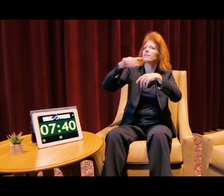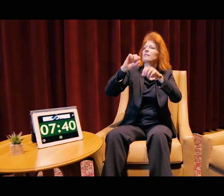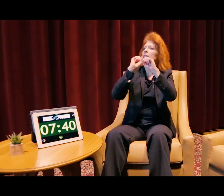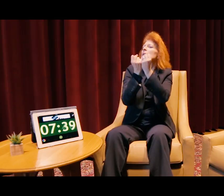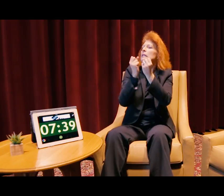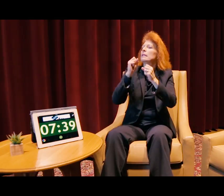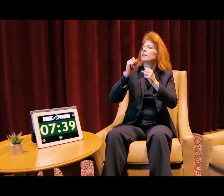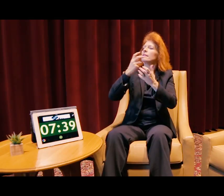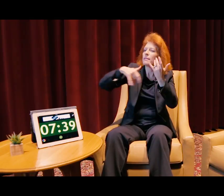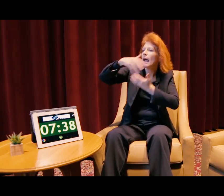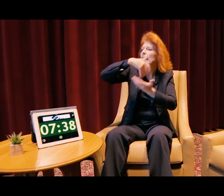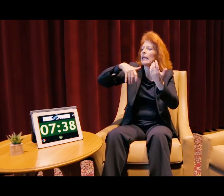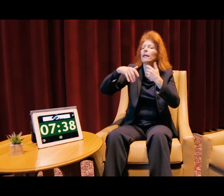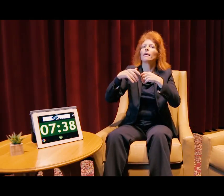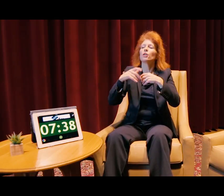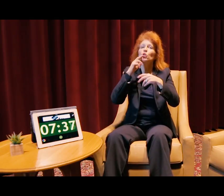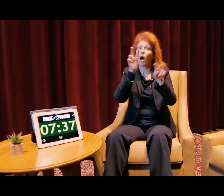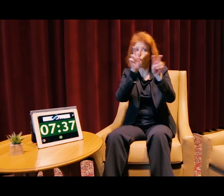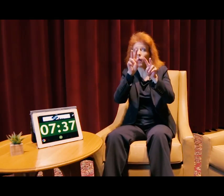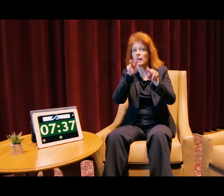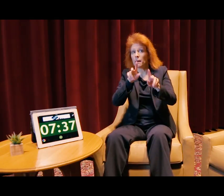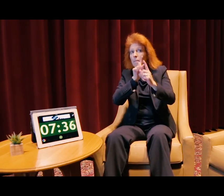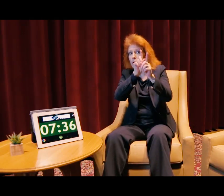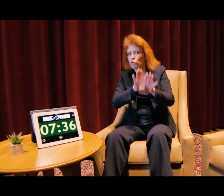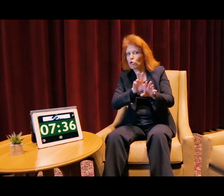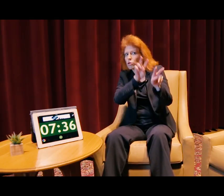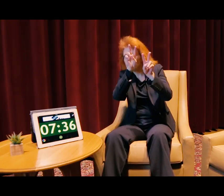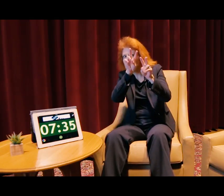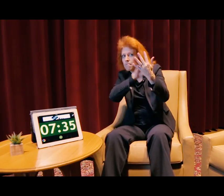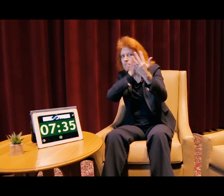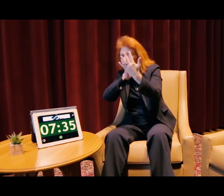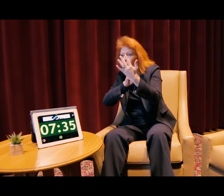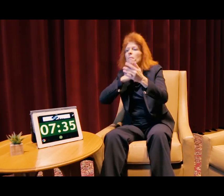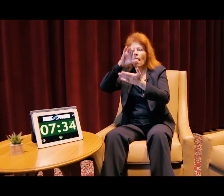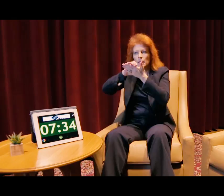So I look to them both as mentors as well. My husband's an entrepreneur